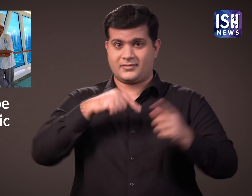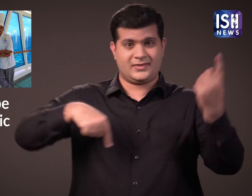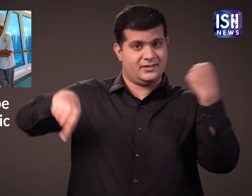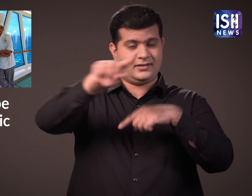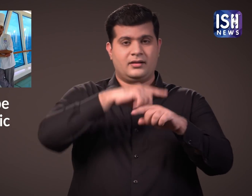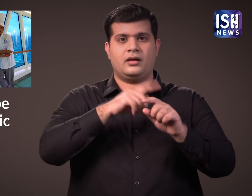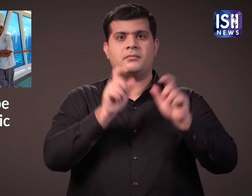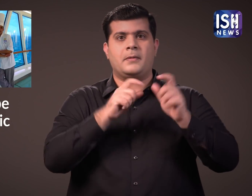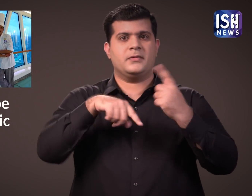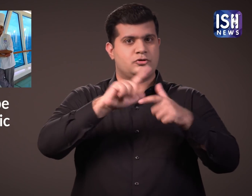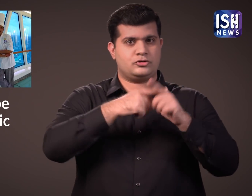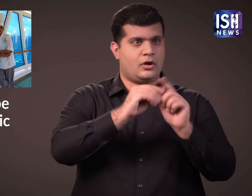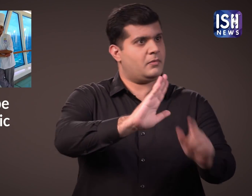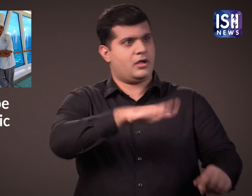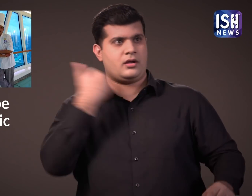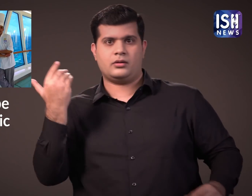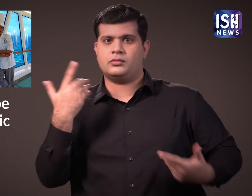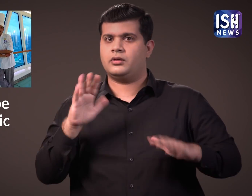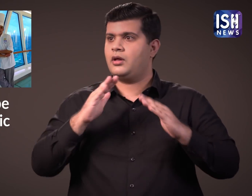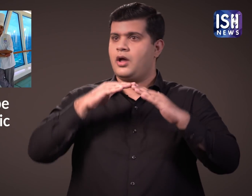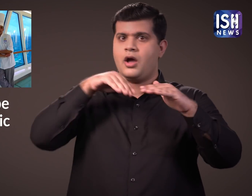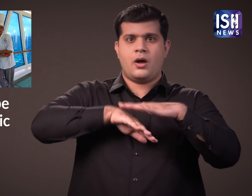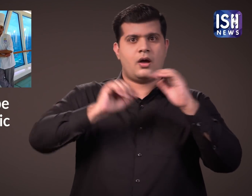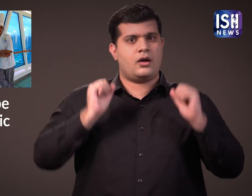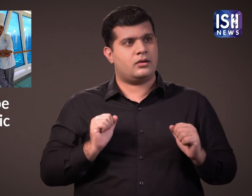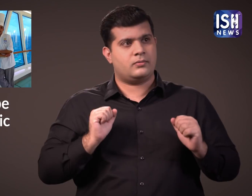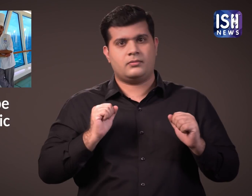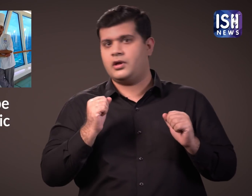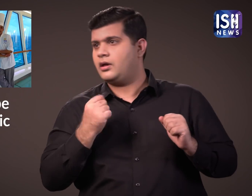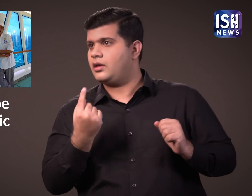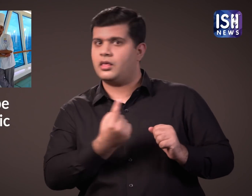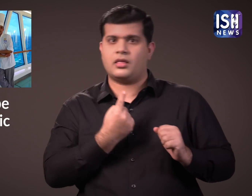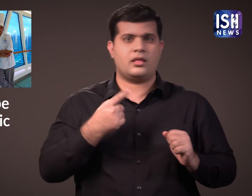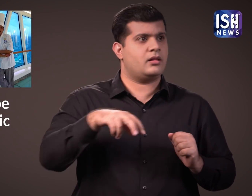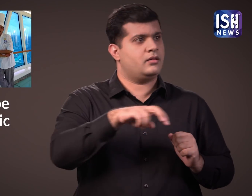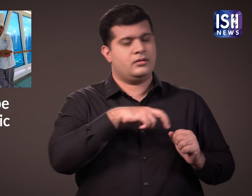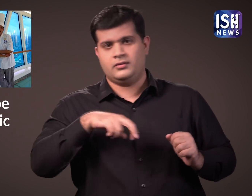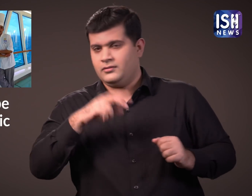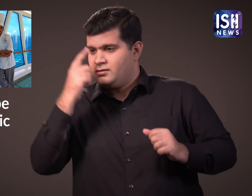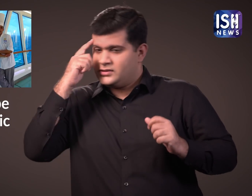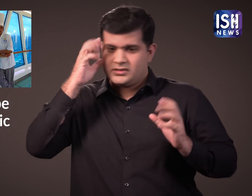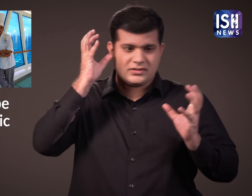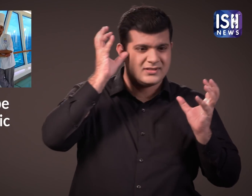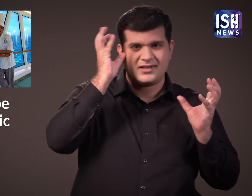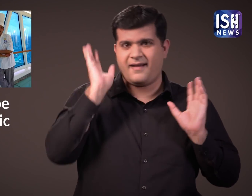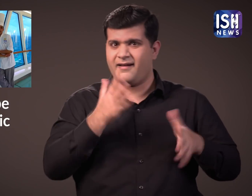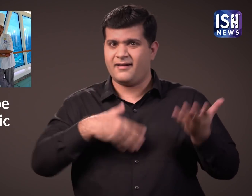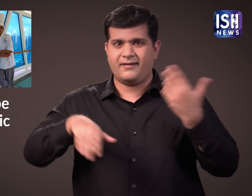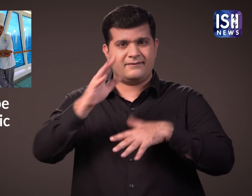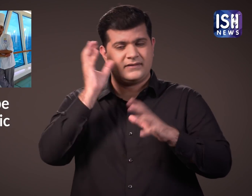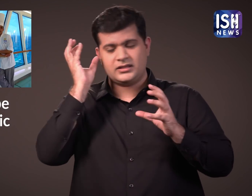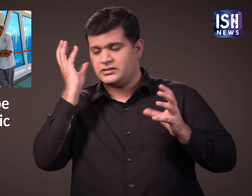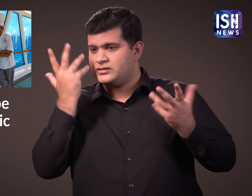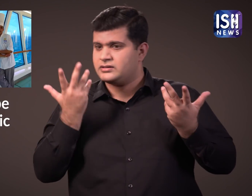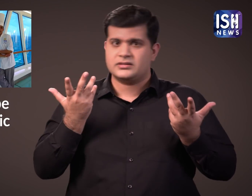Many people after getting laid off were worried and stressed.